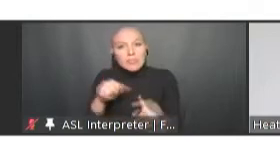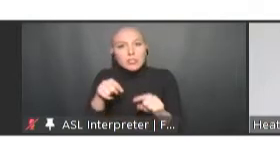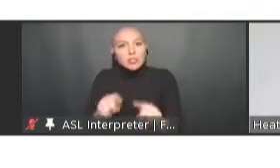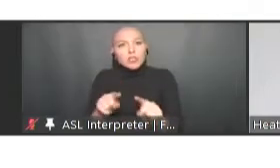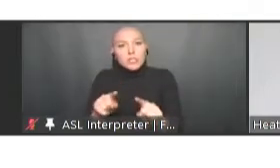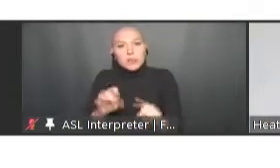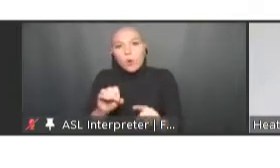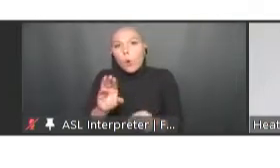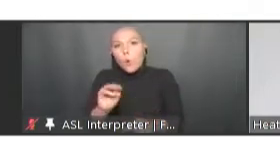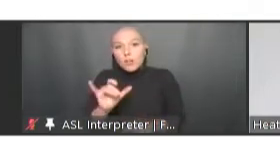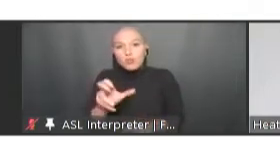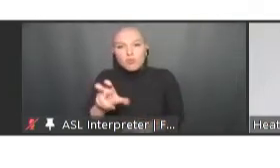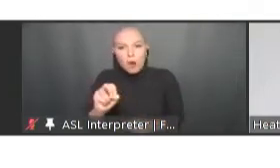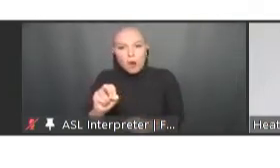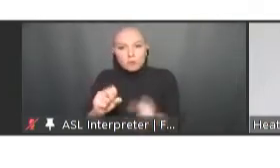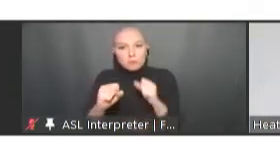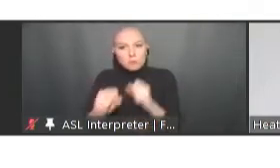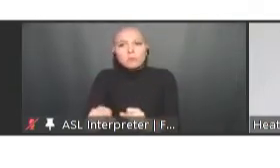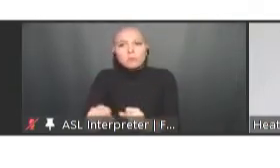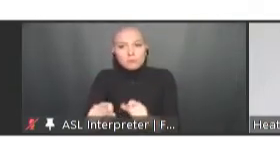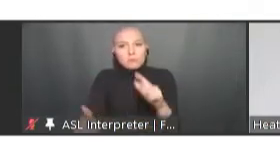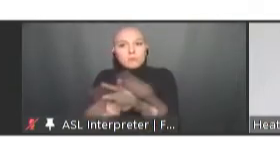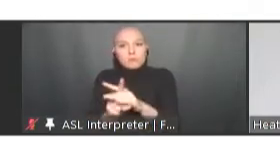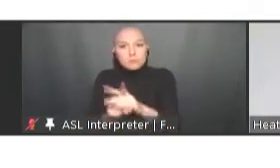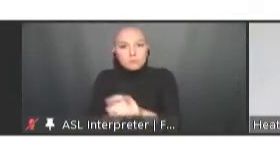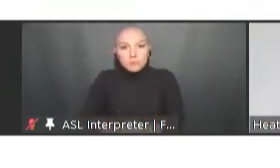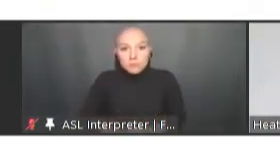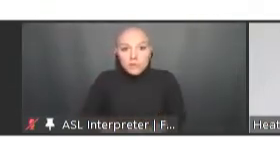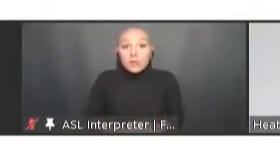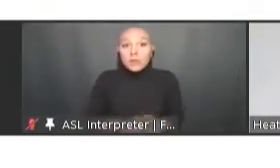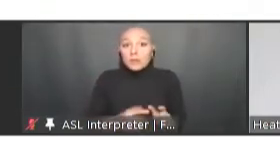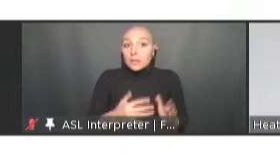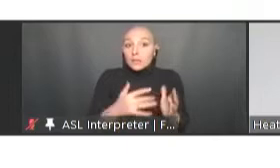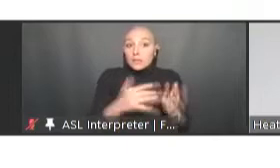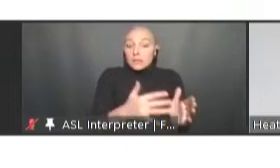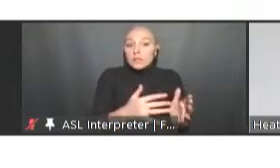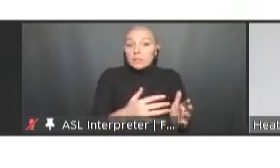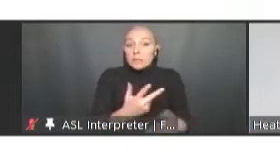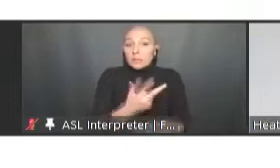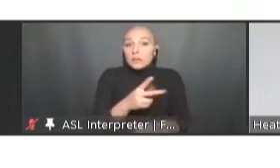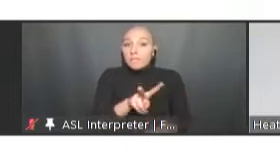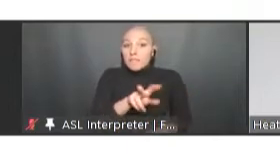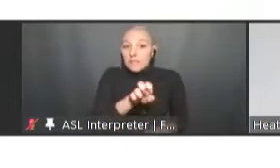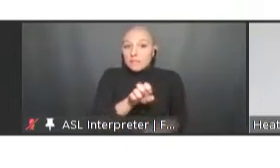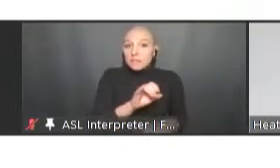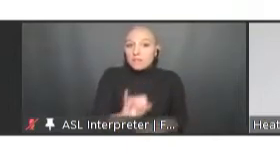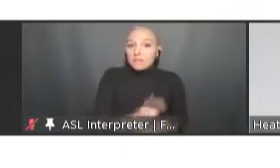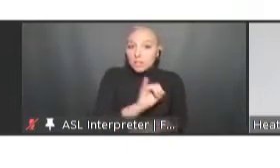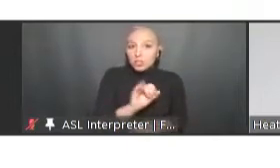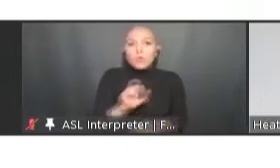Two studies estimated a VE against infection or symptomatic illness caused by Omicron of 67 and